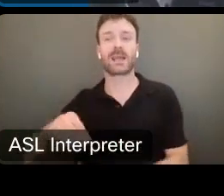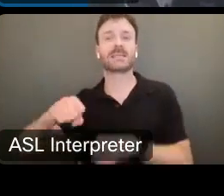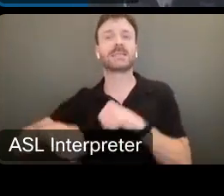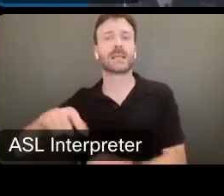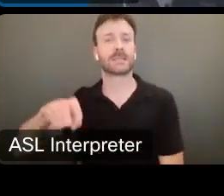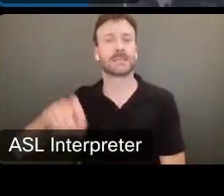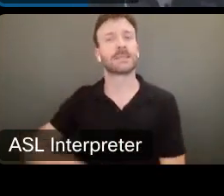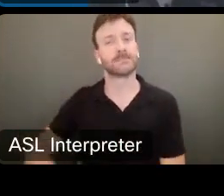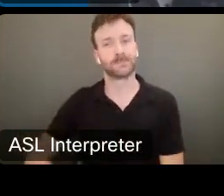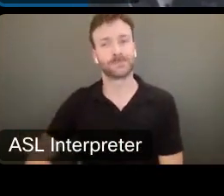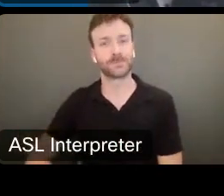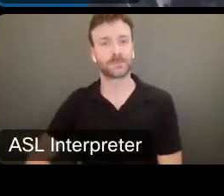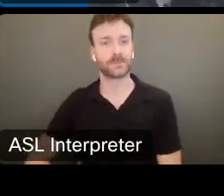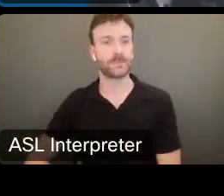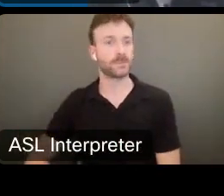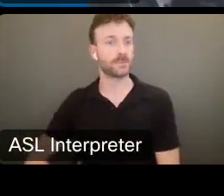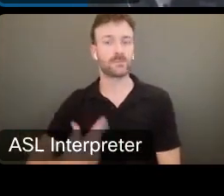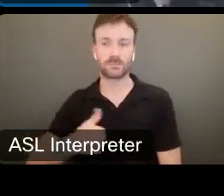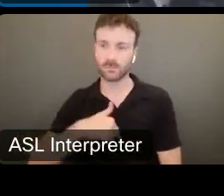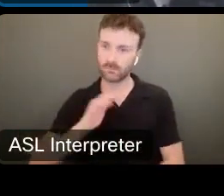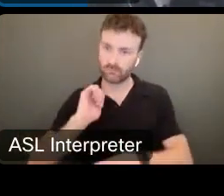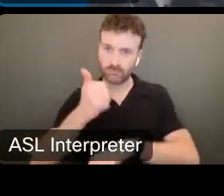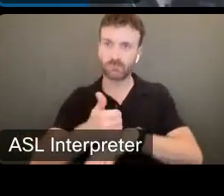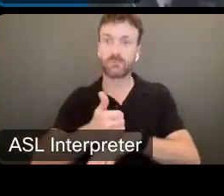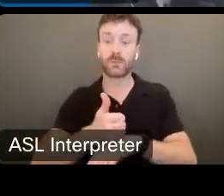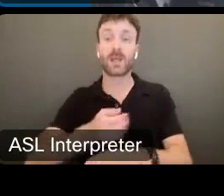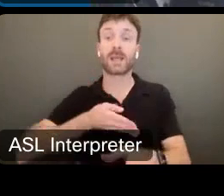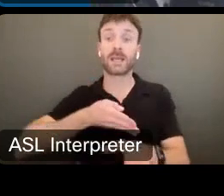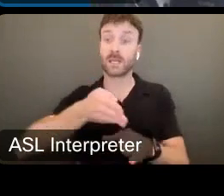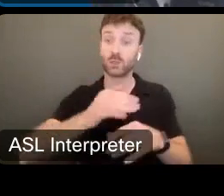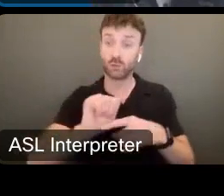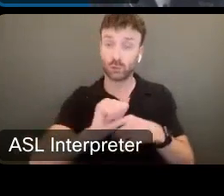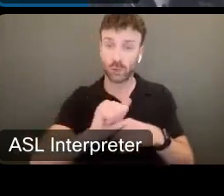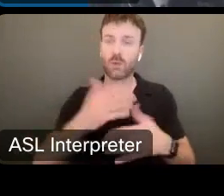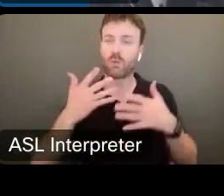So we've established industry training and we've already started consultation within